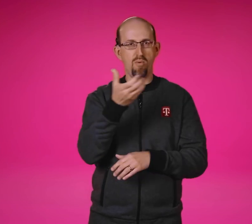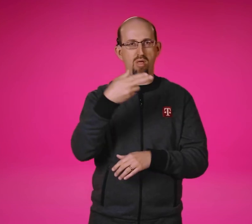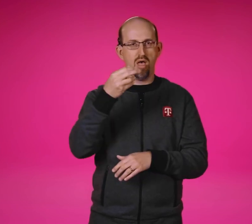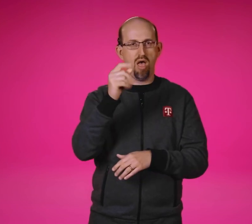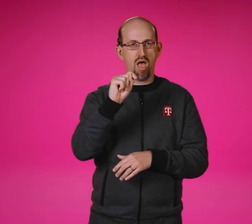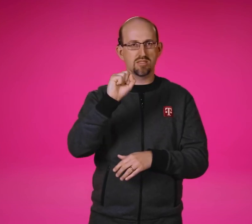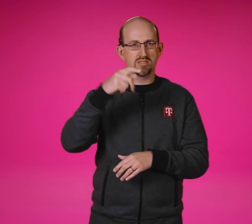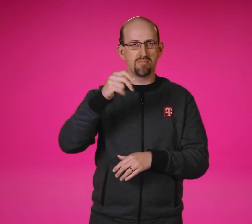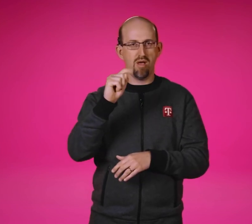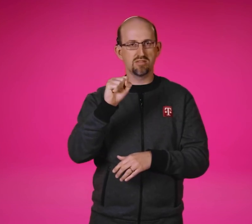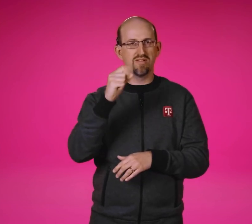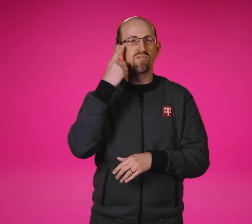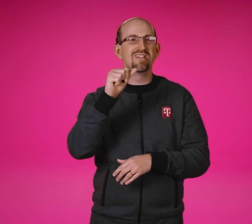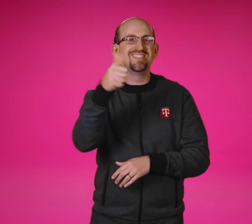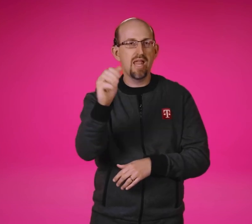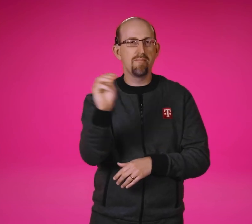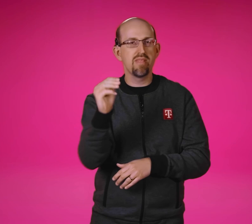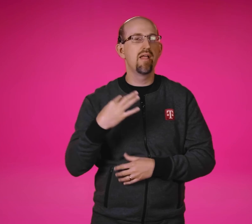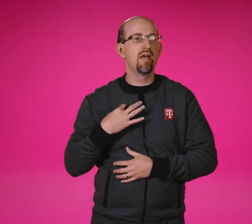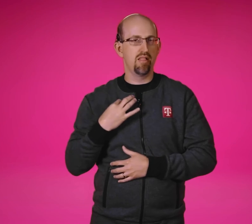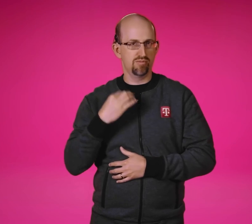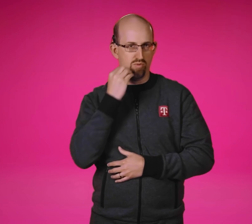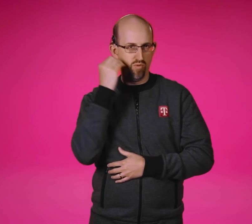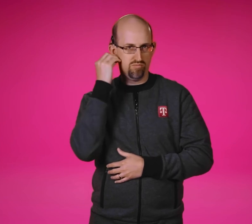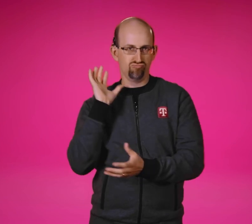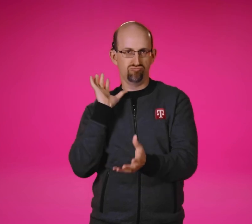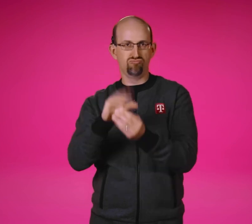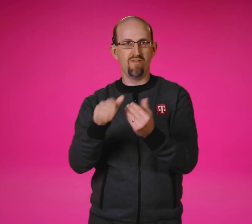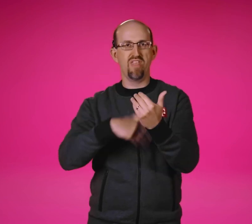and mobile hotspots for 10 million eligible households over 5 years.